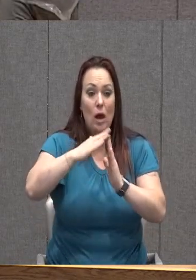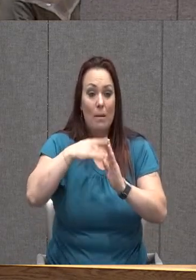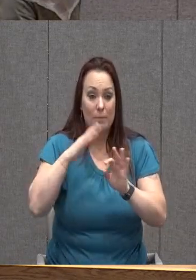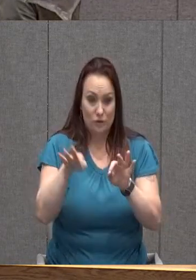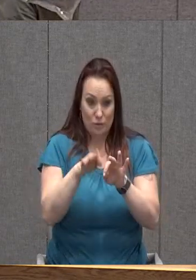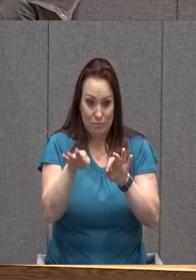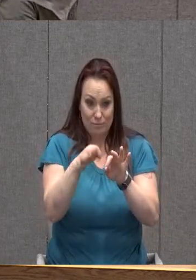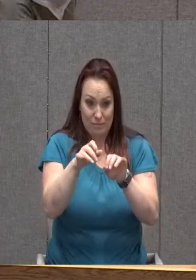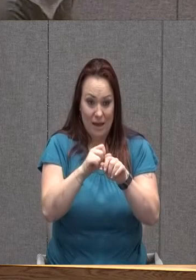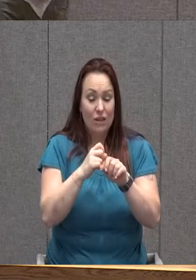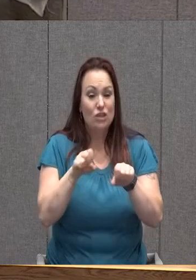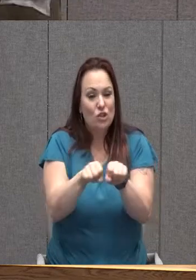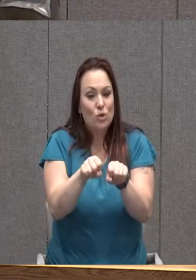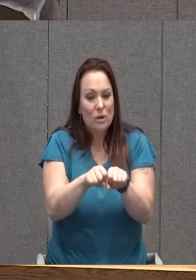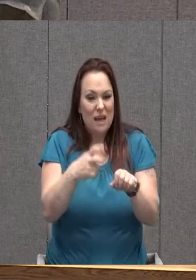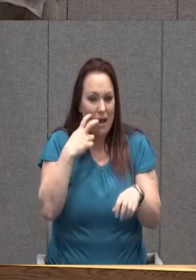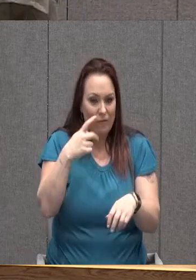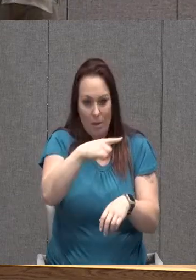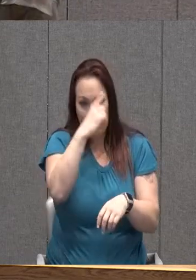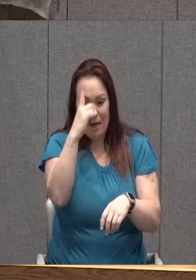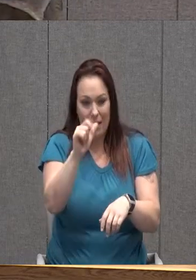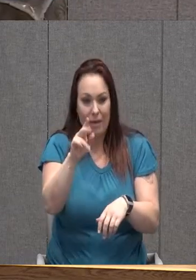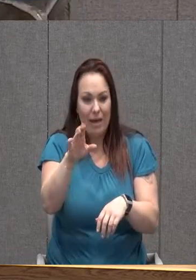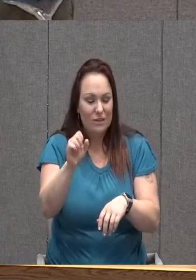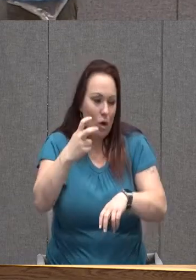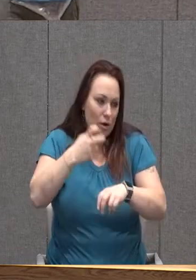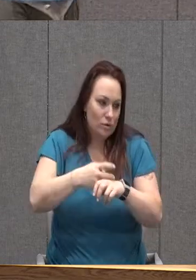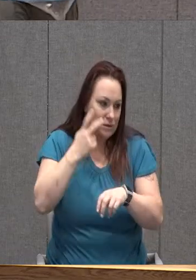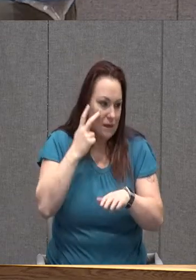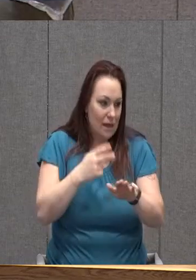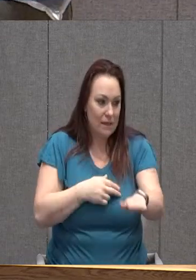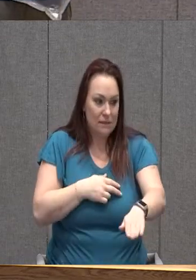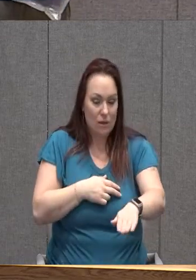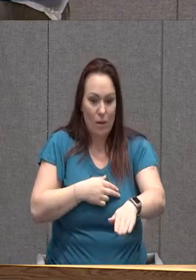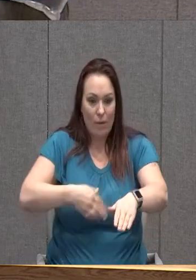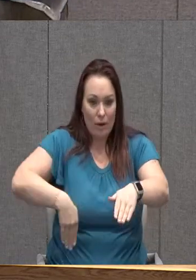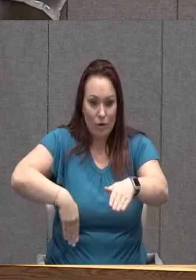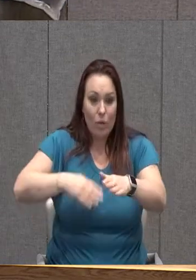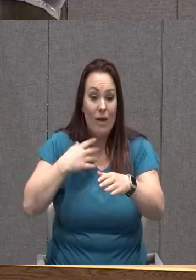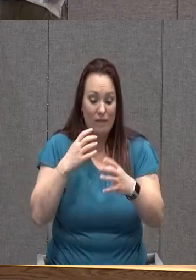so it's probably kinda hard to see, and that's where I wanna make contact with,